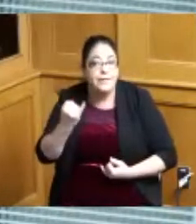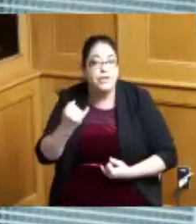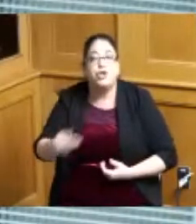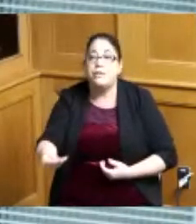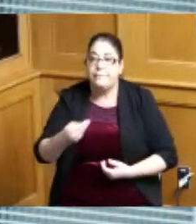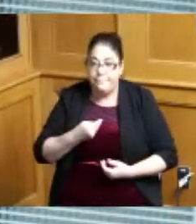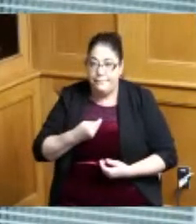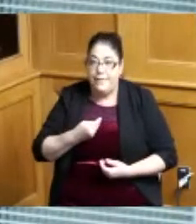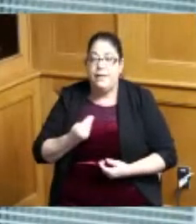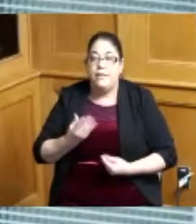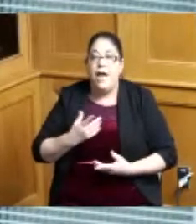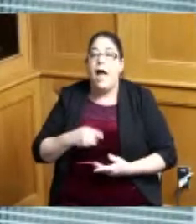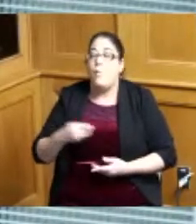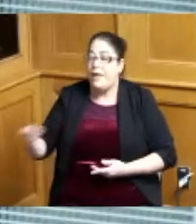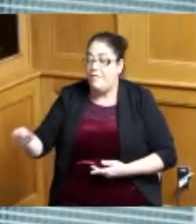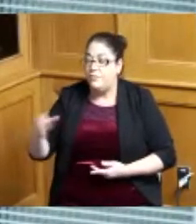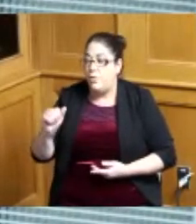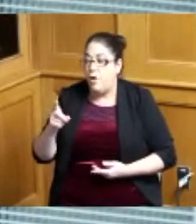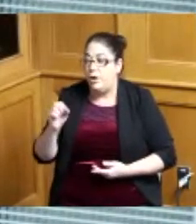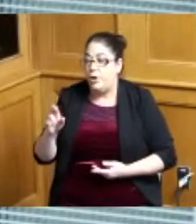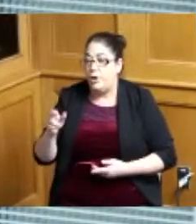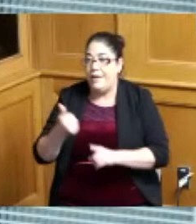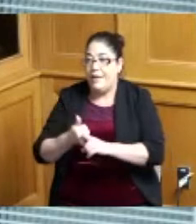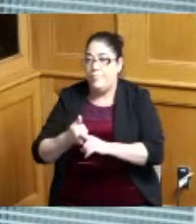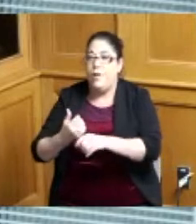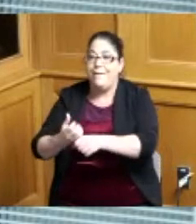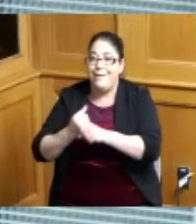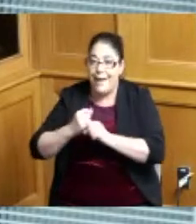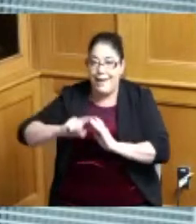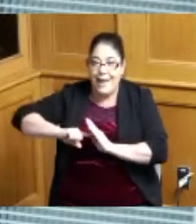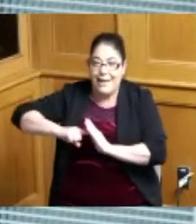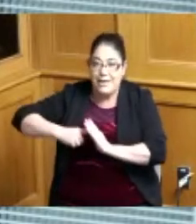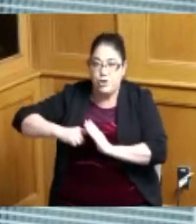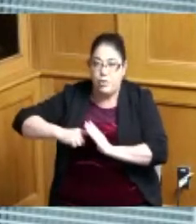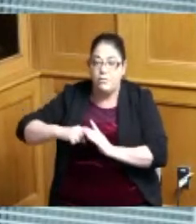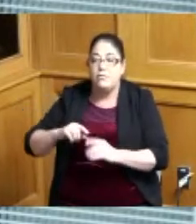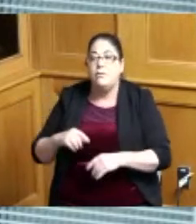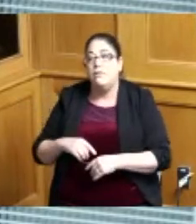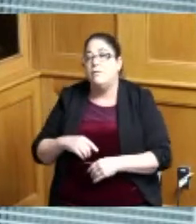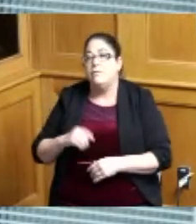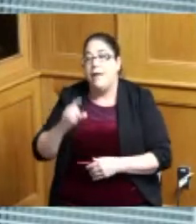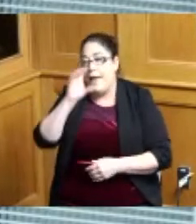auditor to get an estimate an initial estimate to use for these certification resolutions ahead of